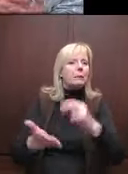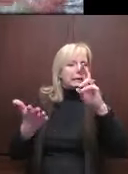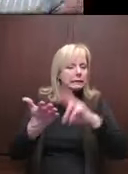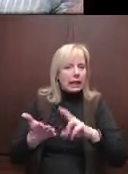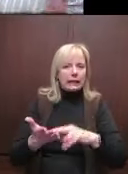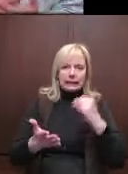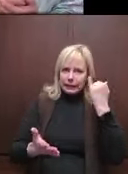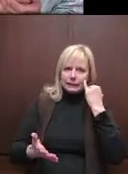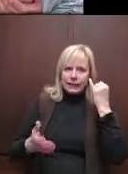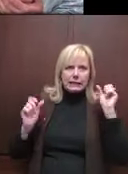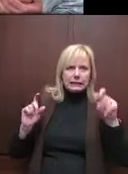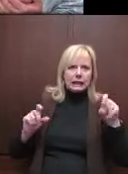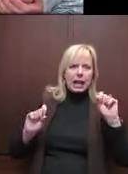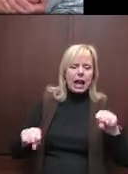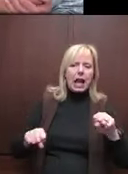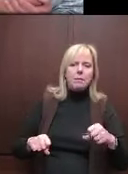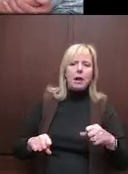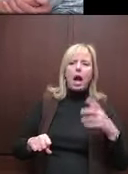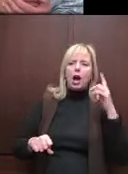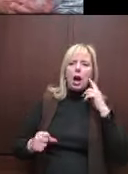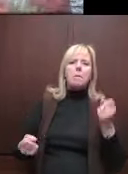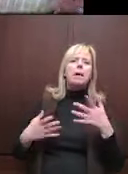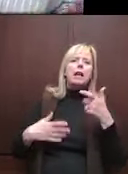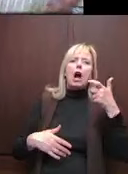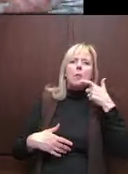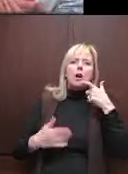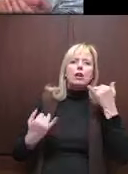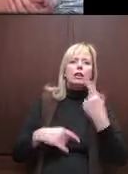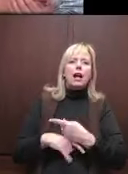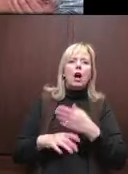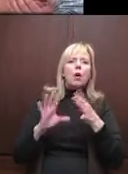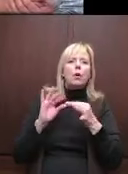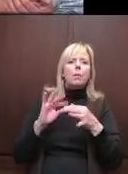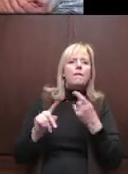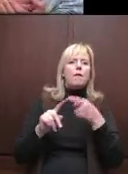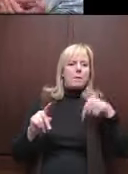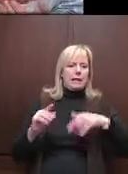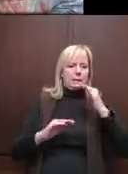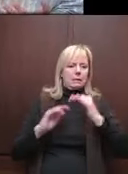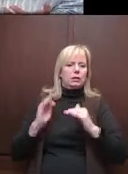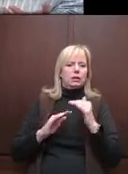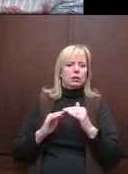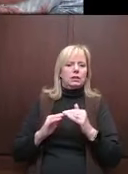I heard a number of operators today that are working out of this building,